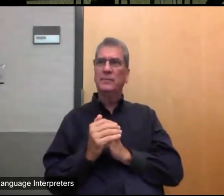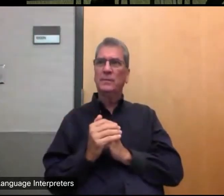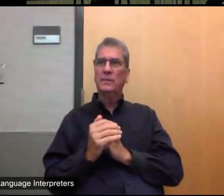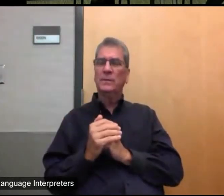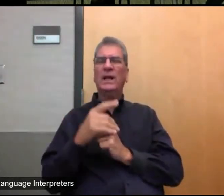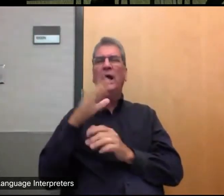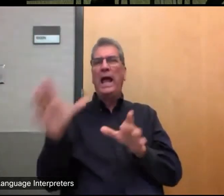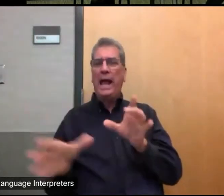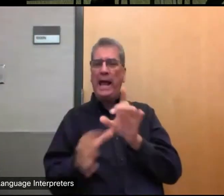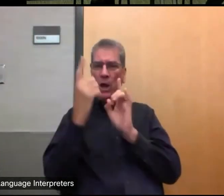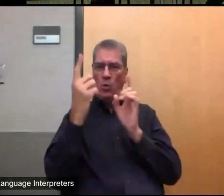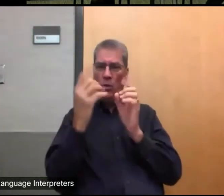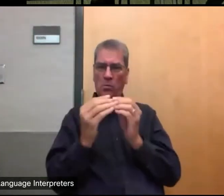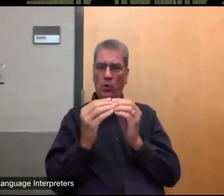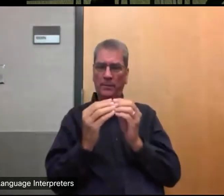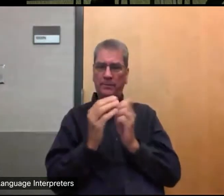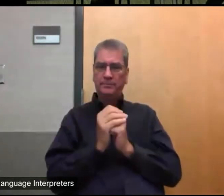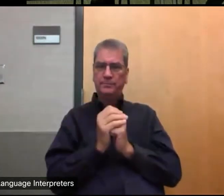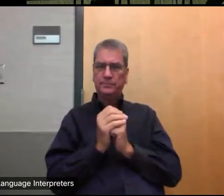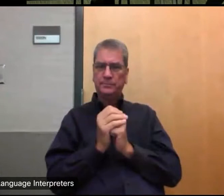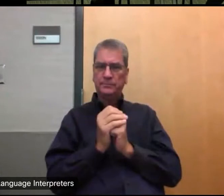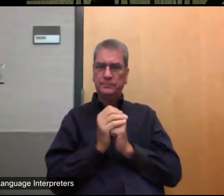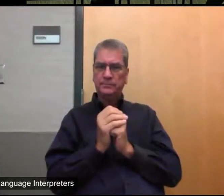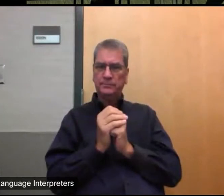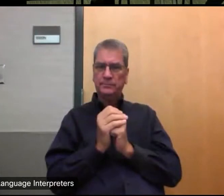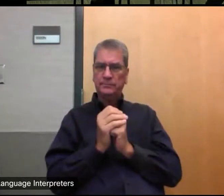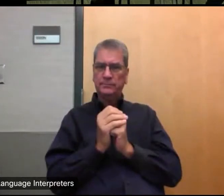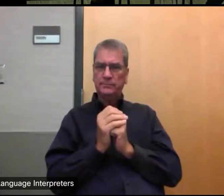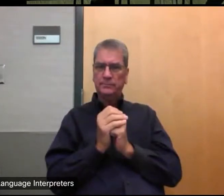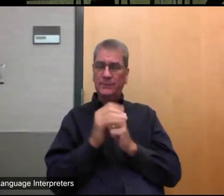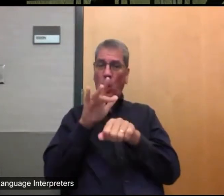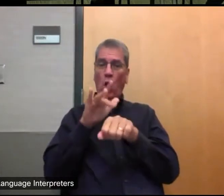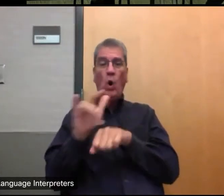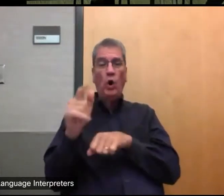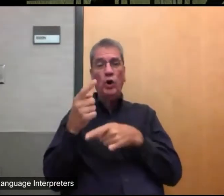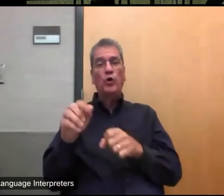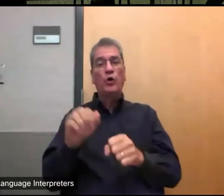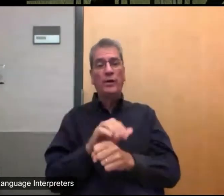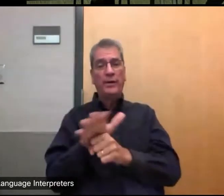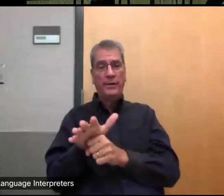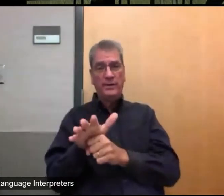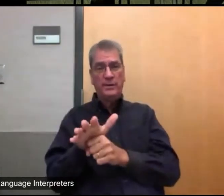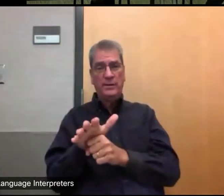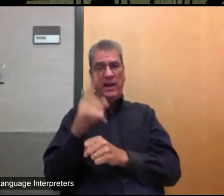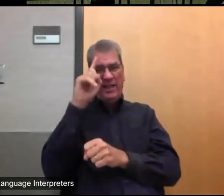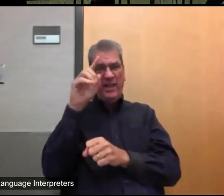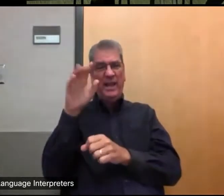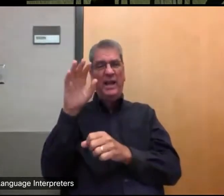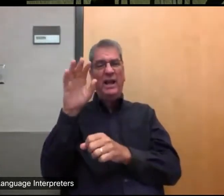add is, you know, particularly early on. I do, I think elected officials felt the need